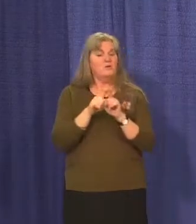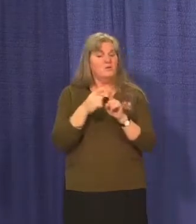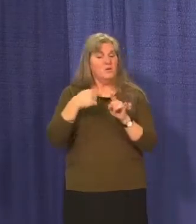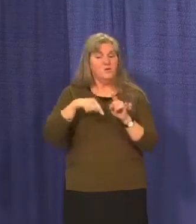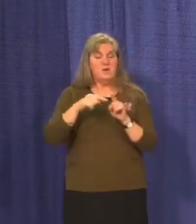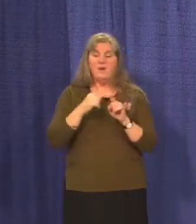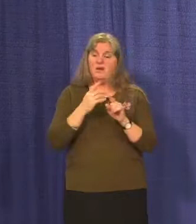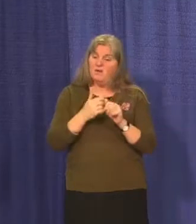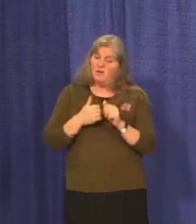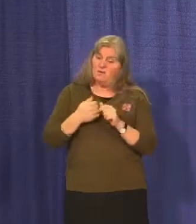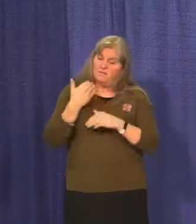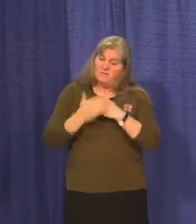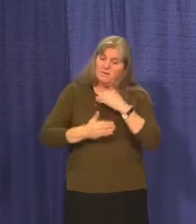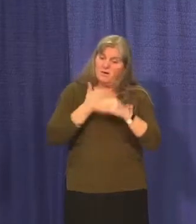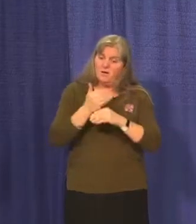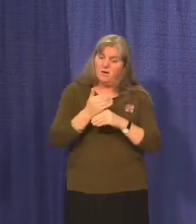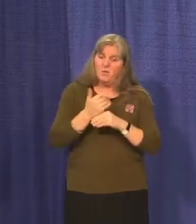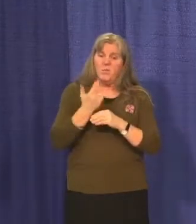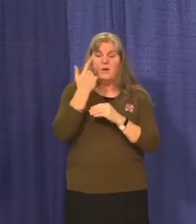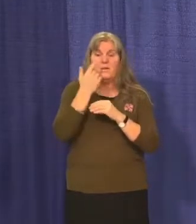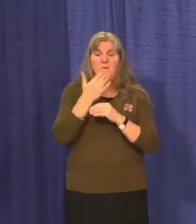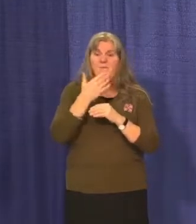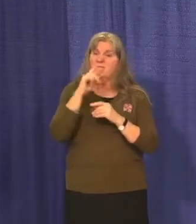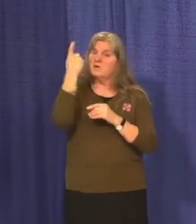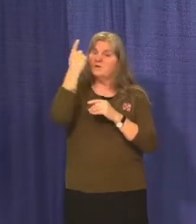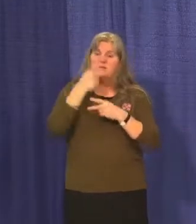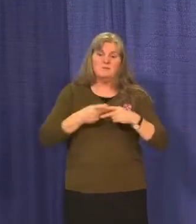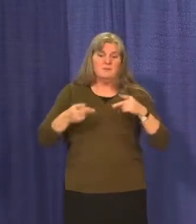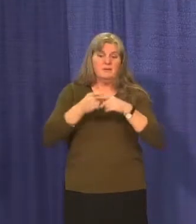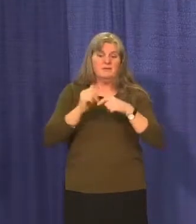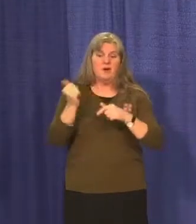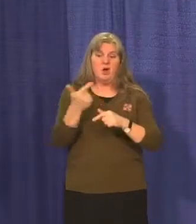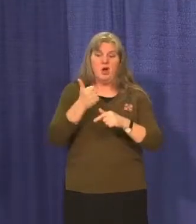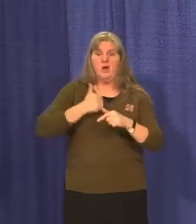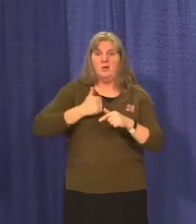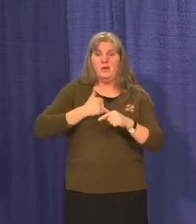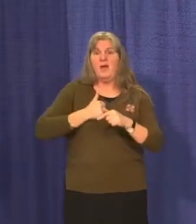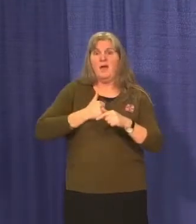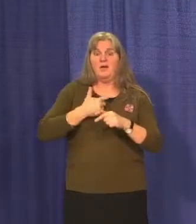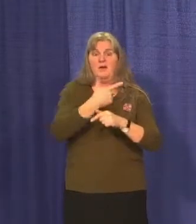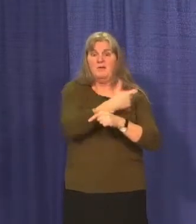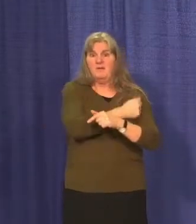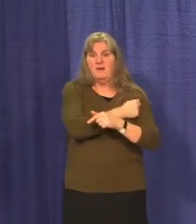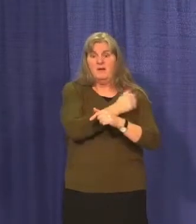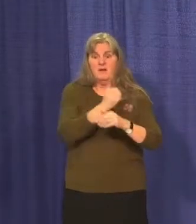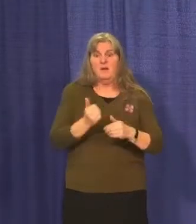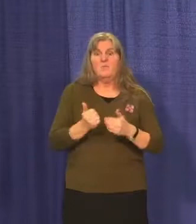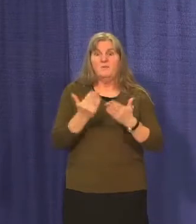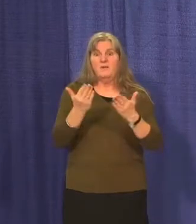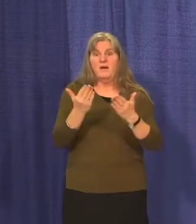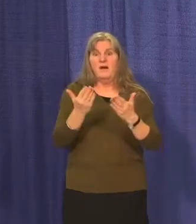fact we mean -- remain on track to be one of the first jurisdictions in Canada to vaccinate most of their adult